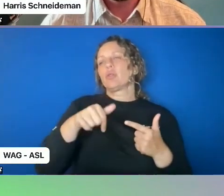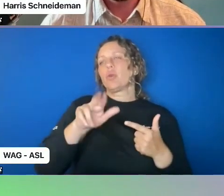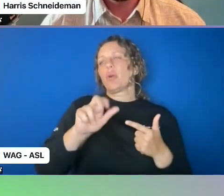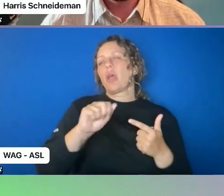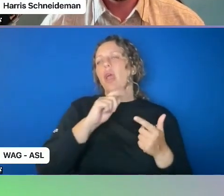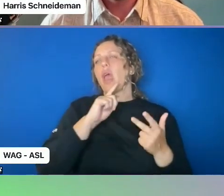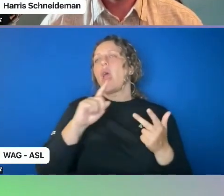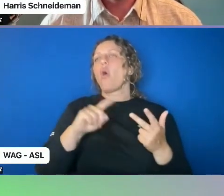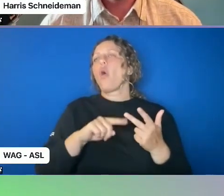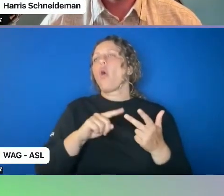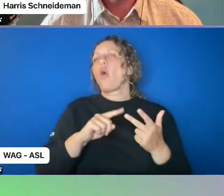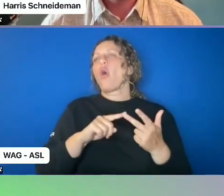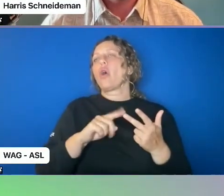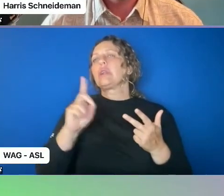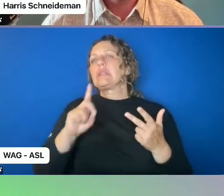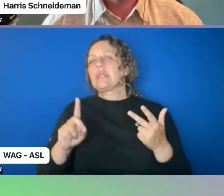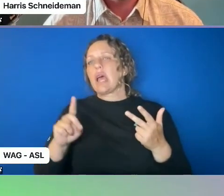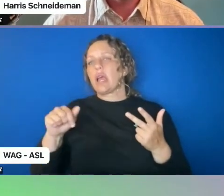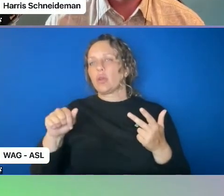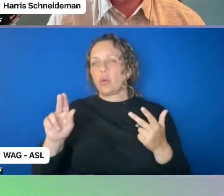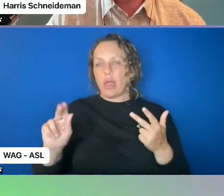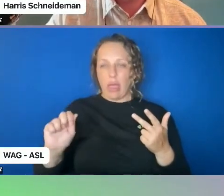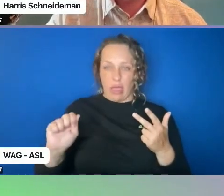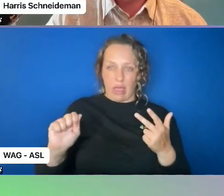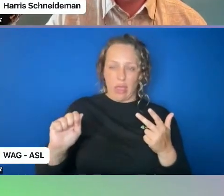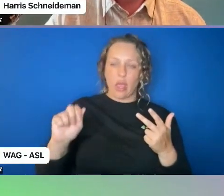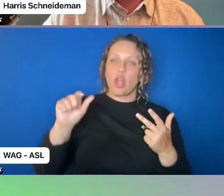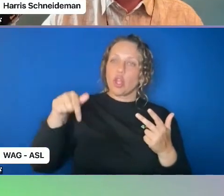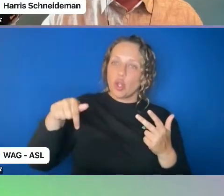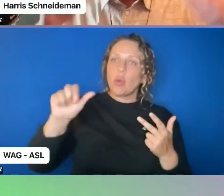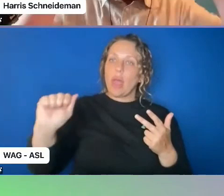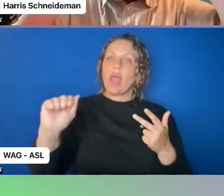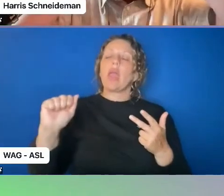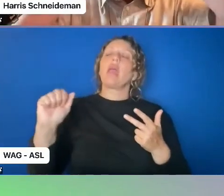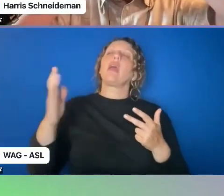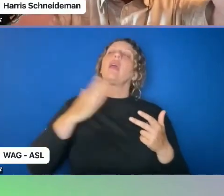So as part of my enterprise-wide strategy,